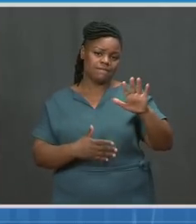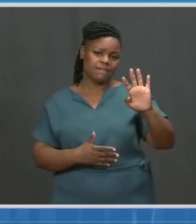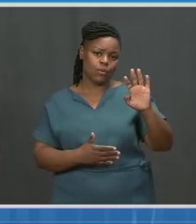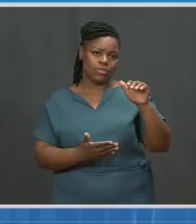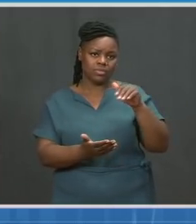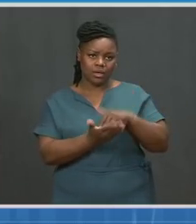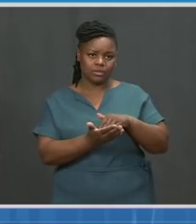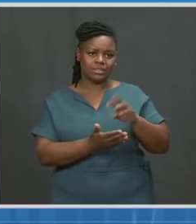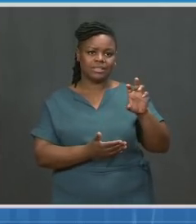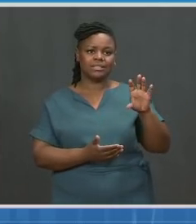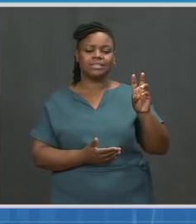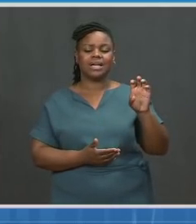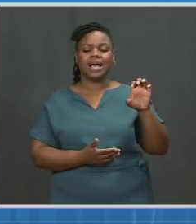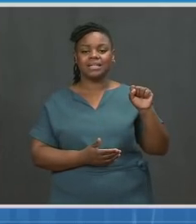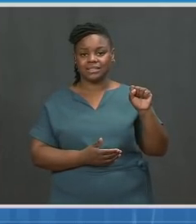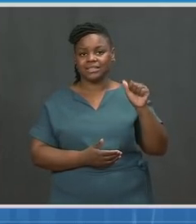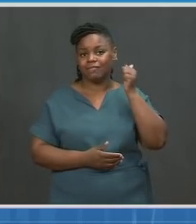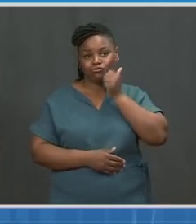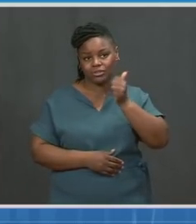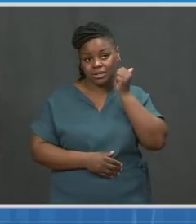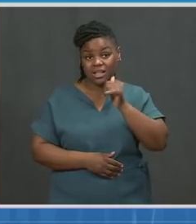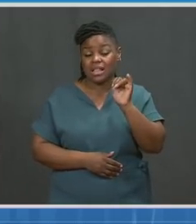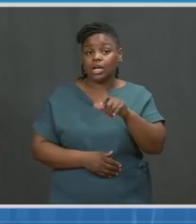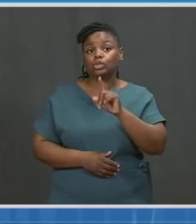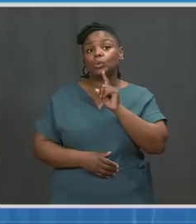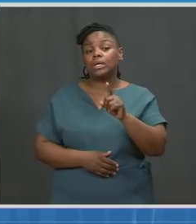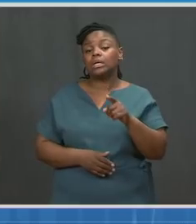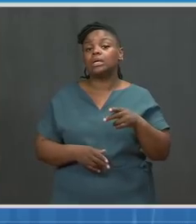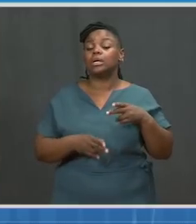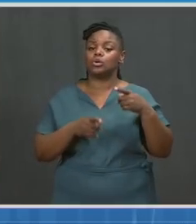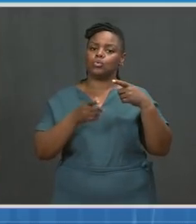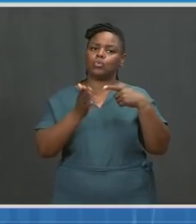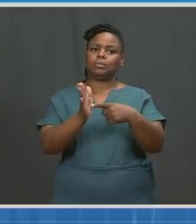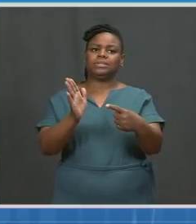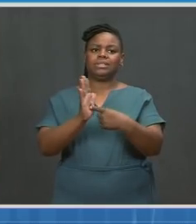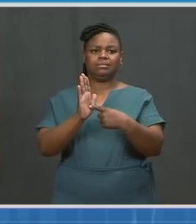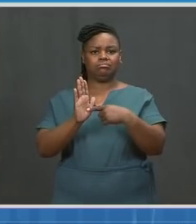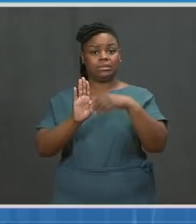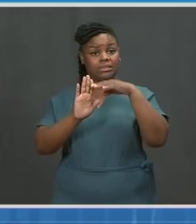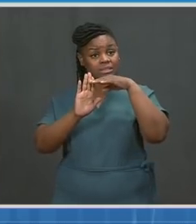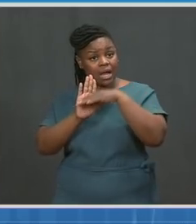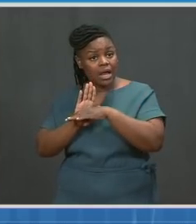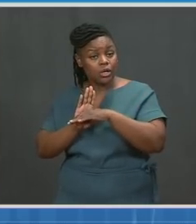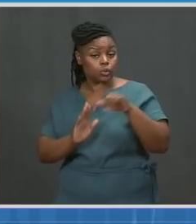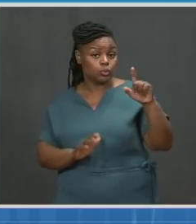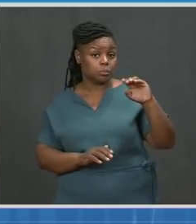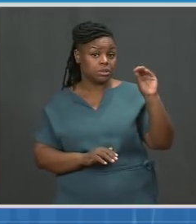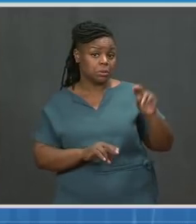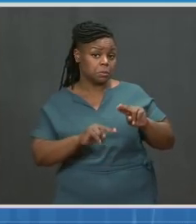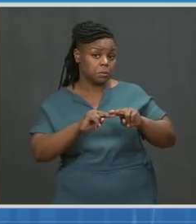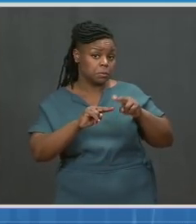and this represents a really hopeful decline of about 21 percent from our prior seven-day average.